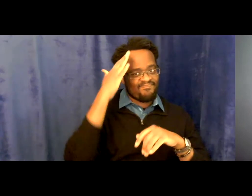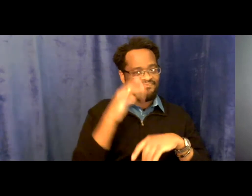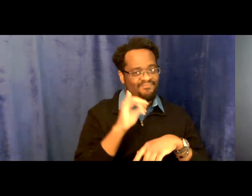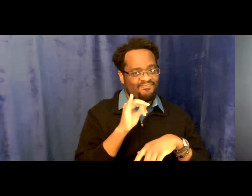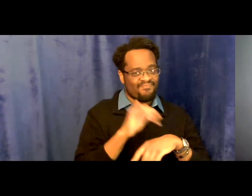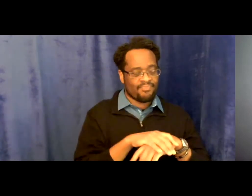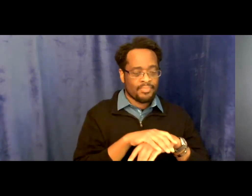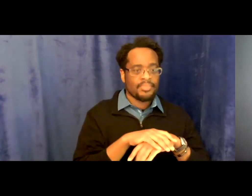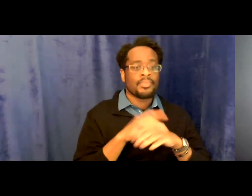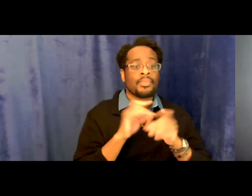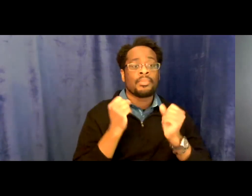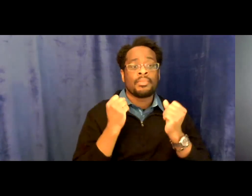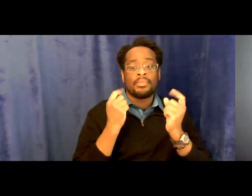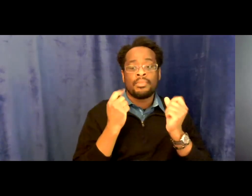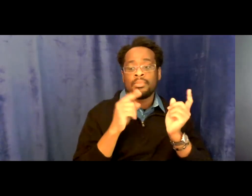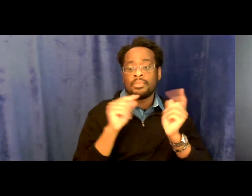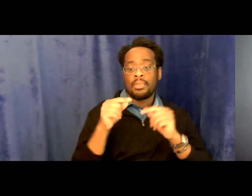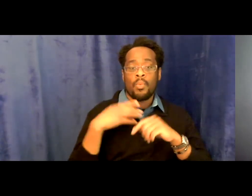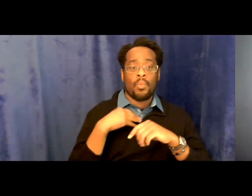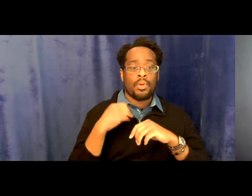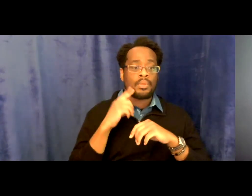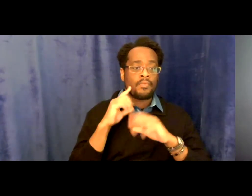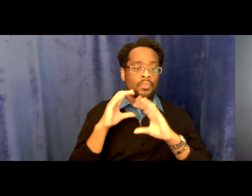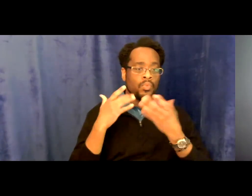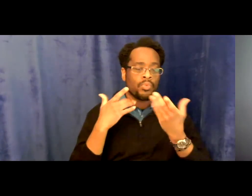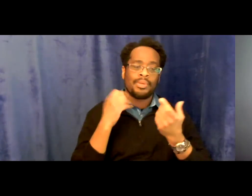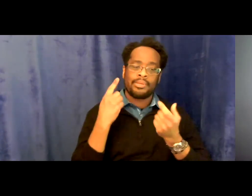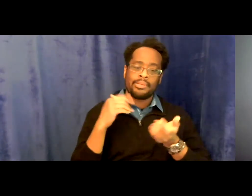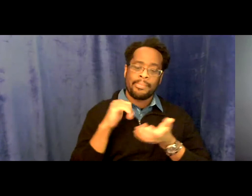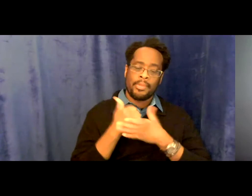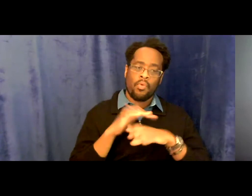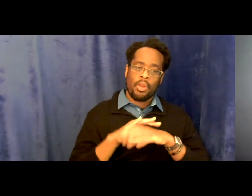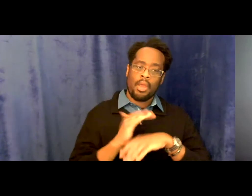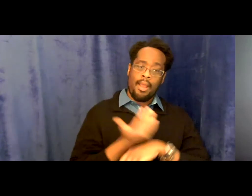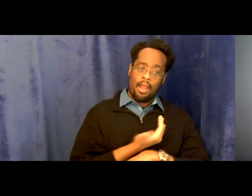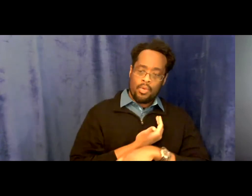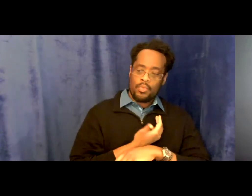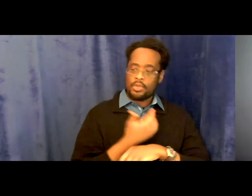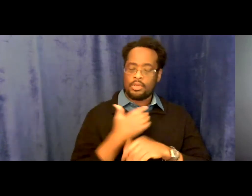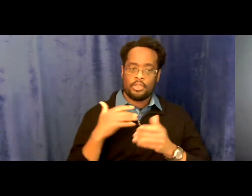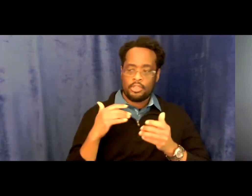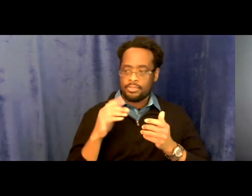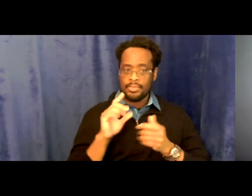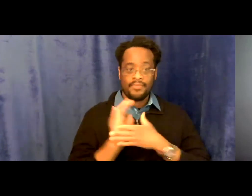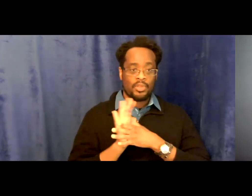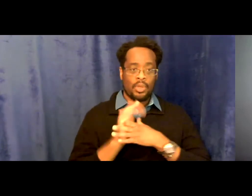because he was emphasizing that he knew the white deaf group based on